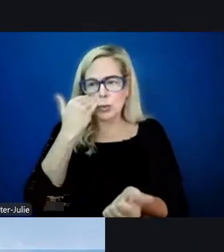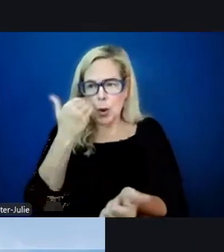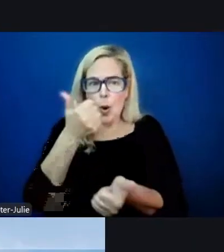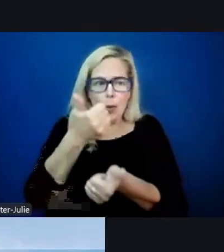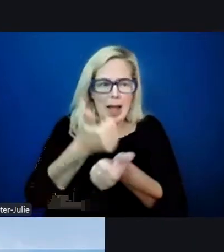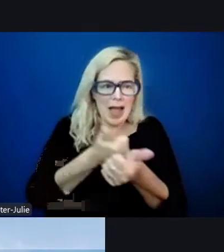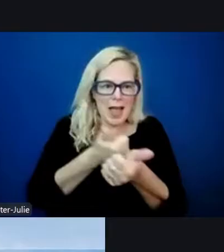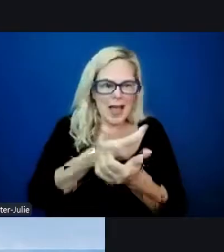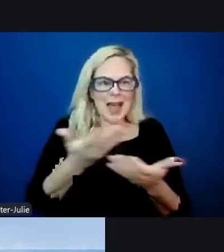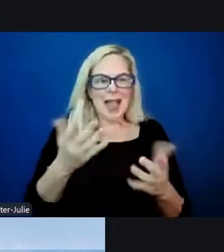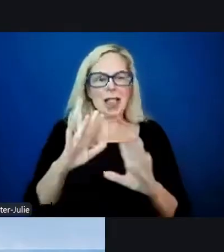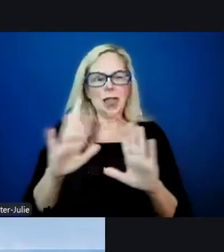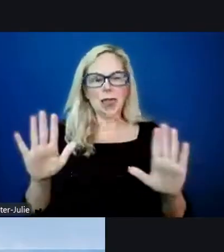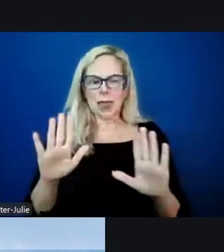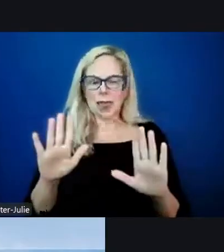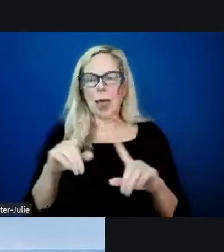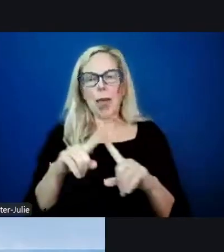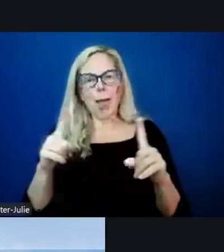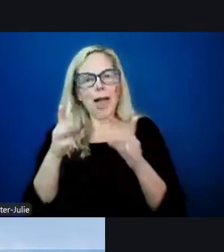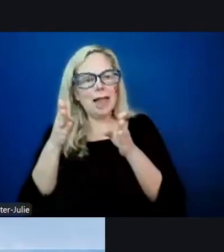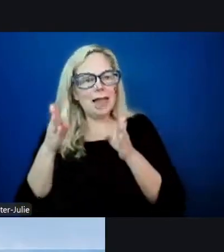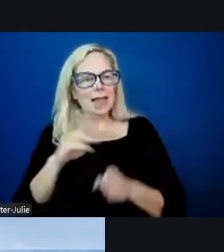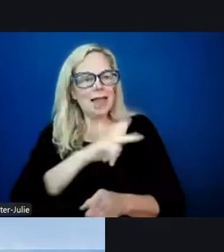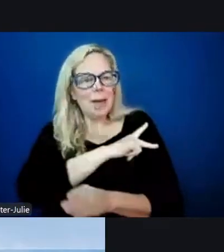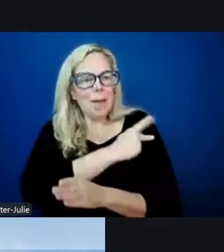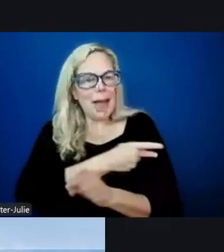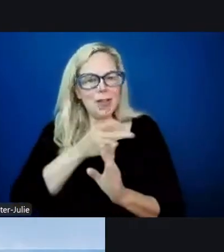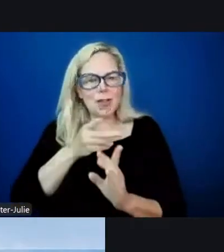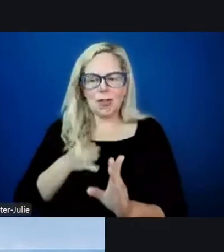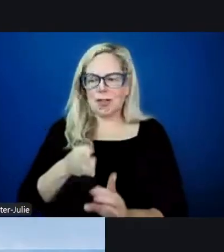they want to be taken seriously and maintaining a curious and